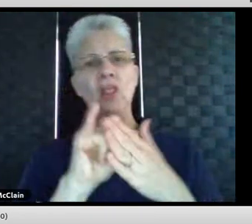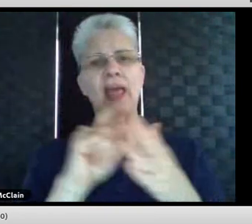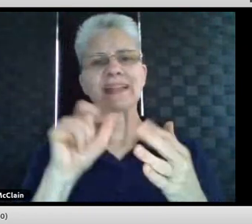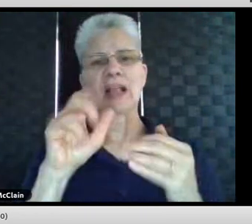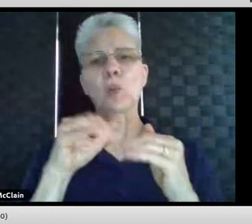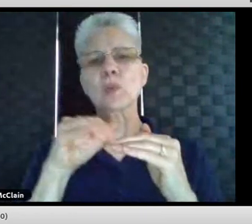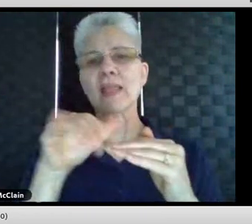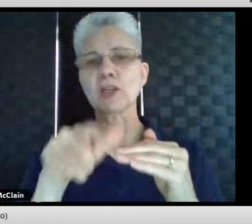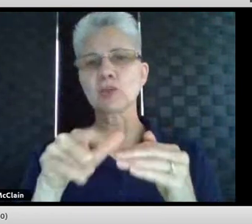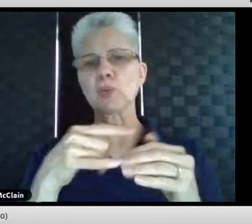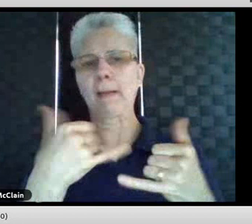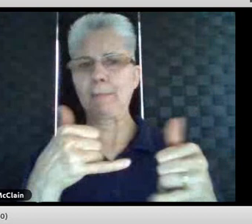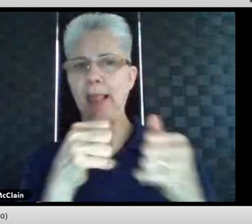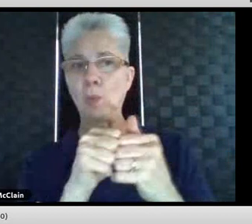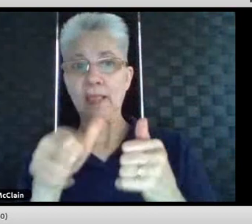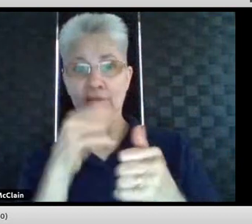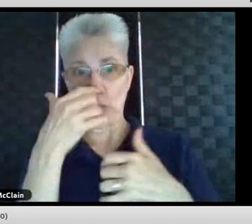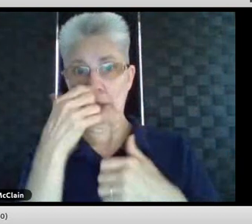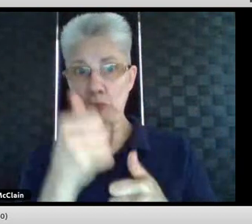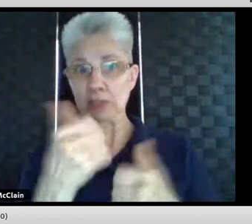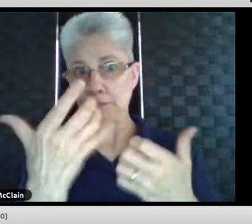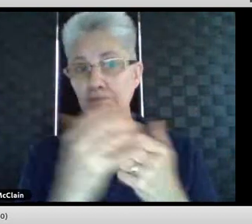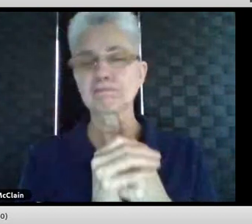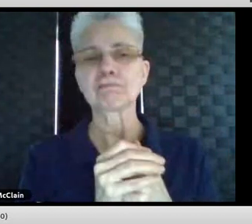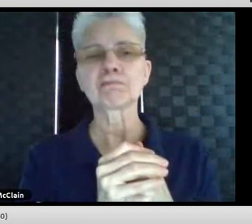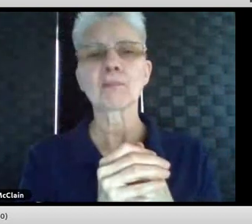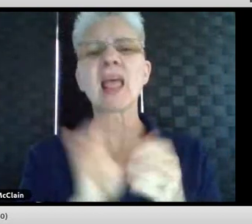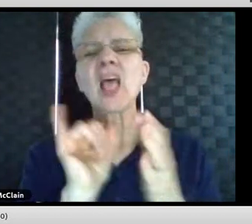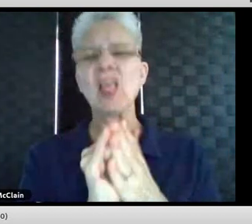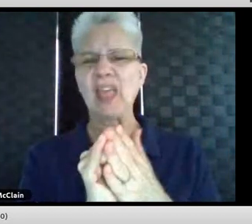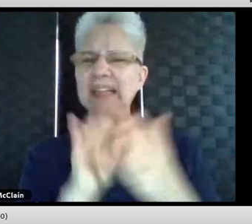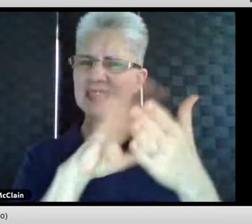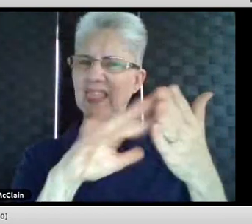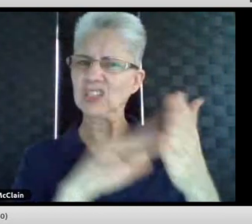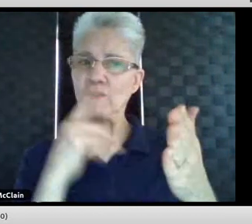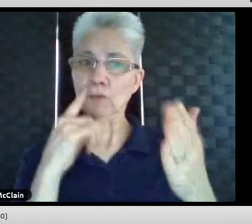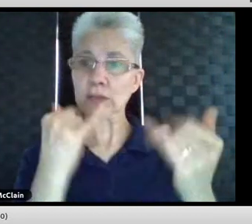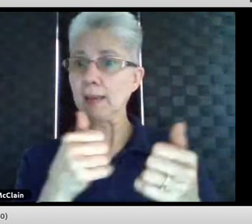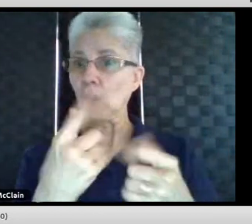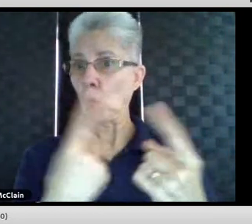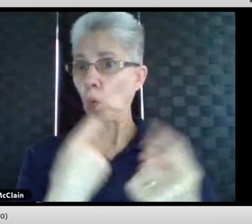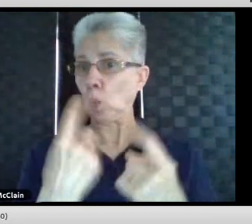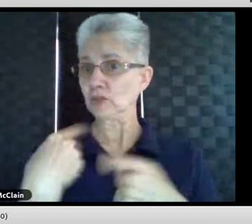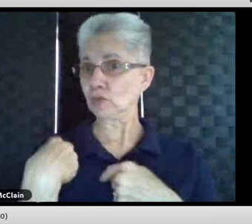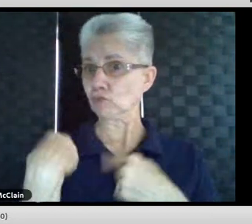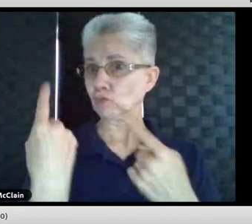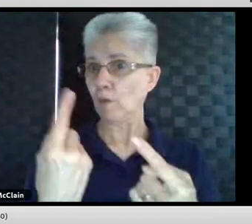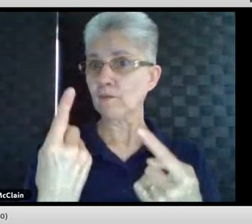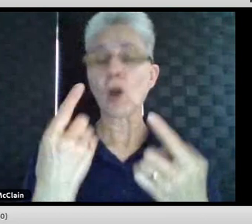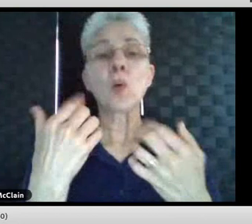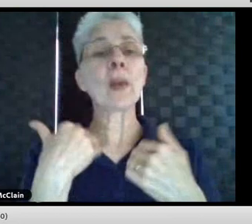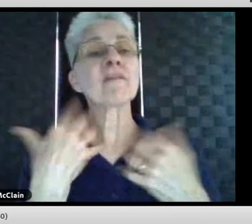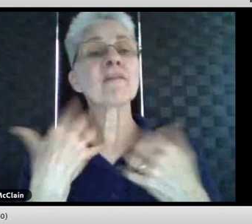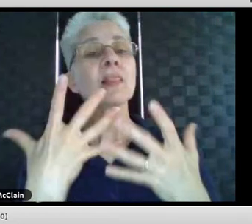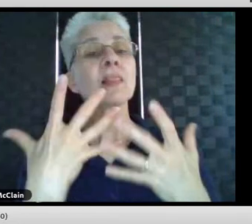that you can play with if you're interested. So that's kind of the agenda for today. Anybody have any questions so far? We've got a lot to cover.